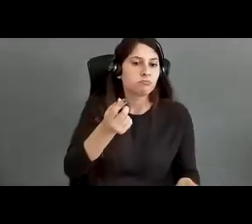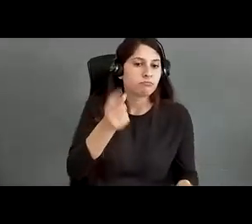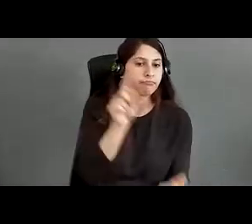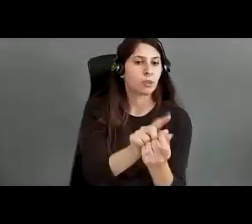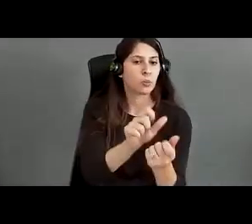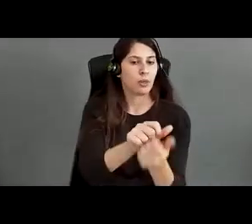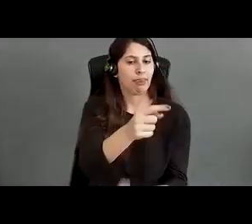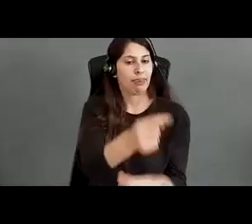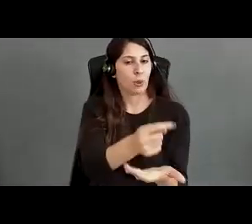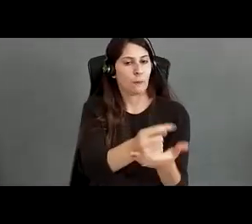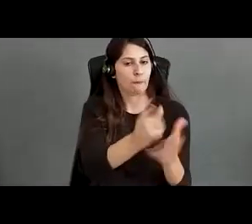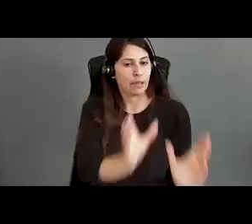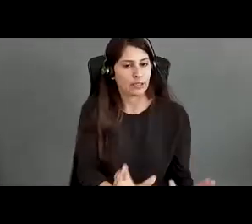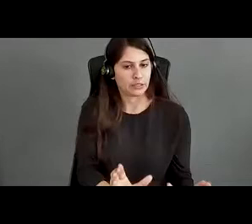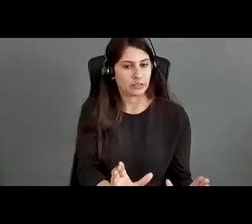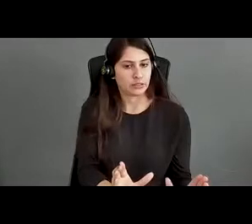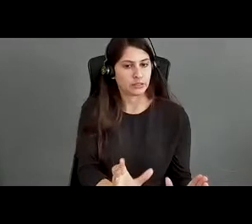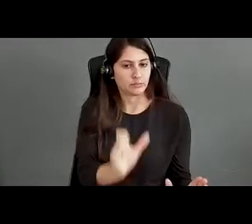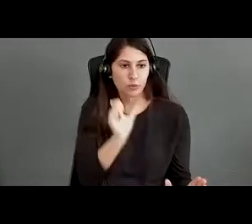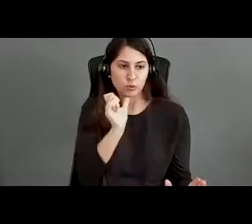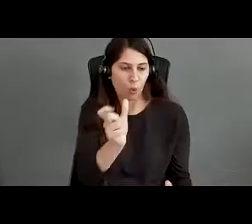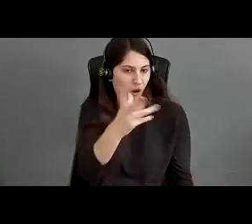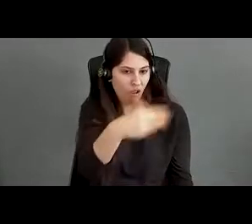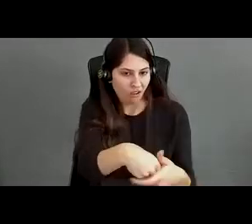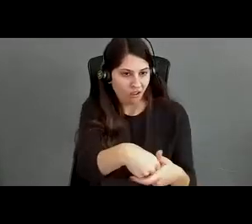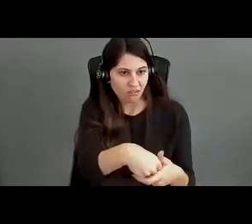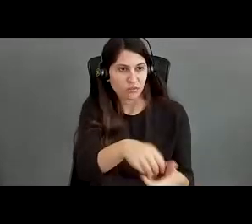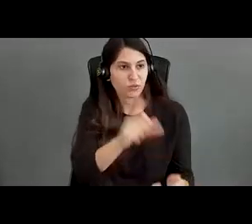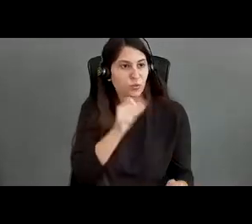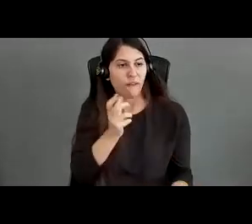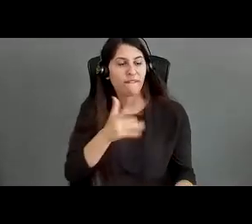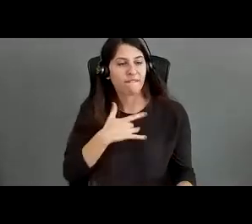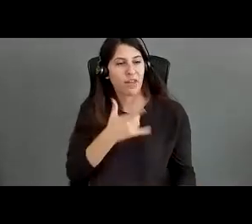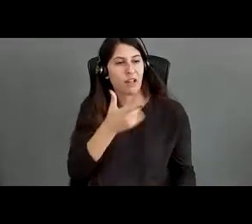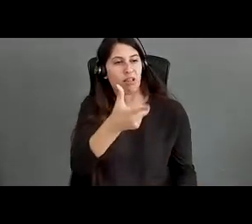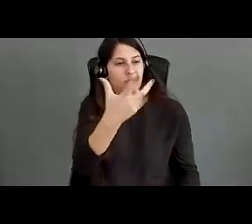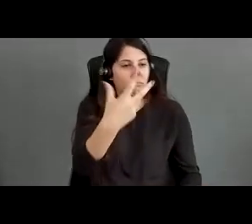And if you don't engage, if you don't feel like they're engaging with you,